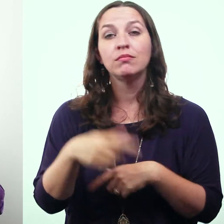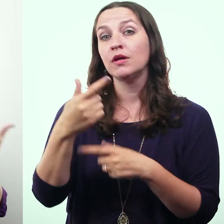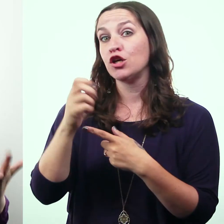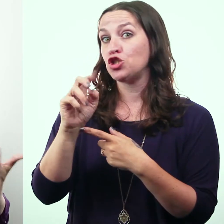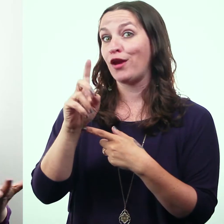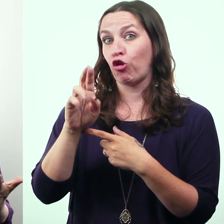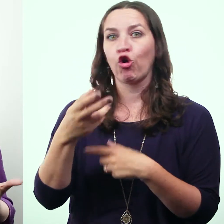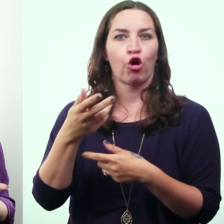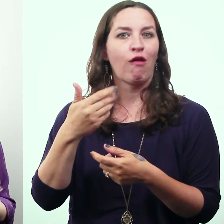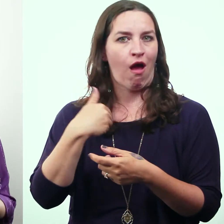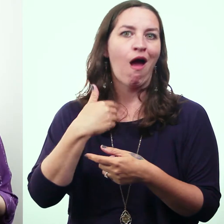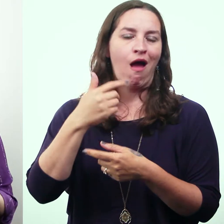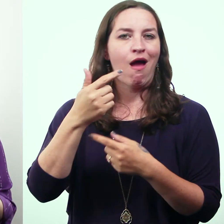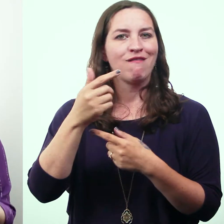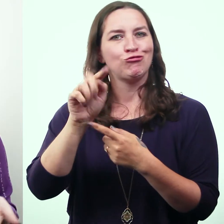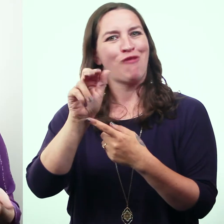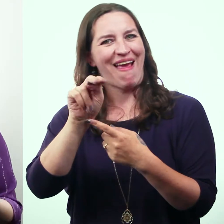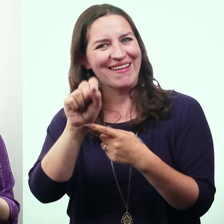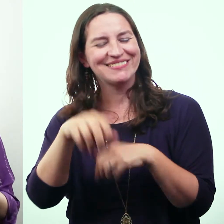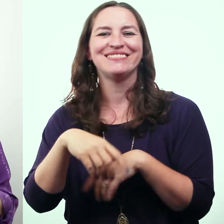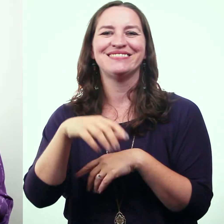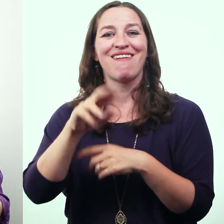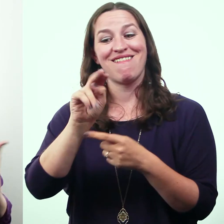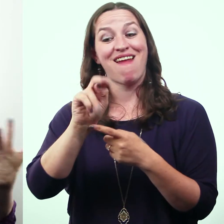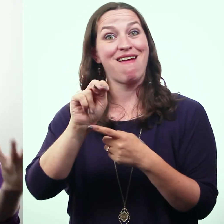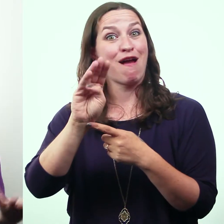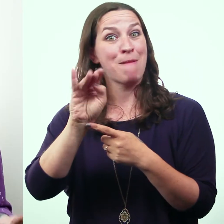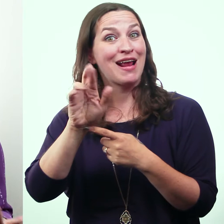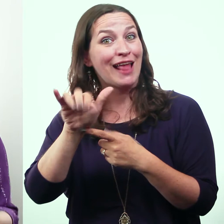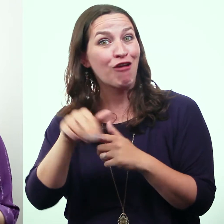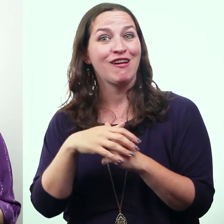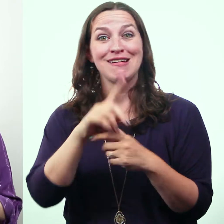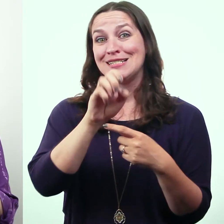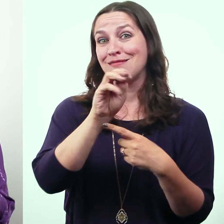only have trans* folx, but we have non-binary. We have demigirls. We have demiboys. There are